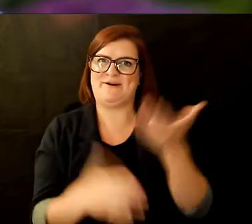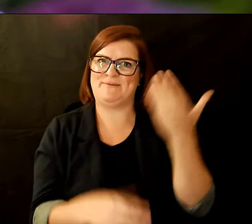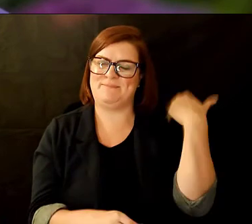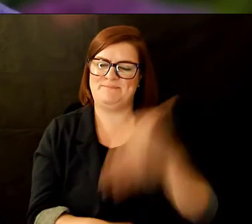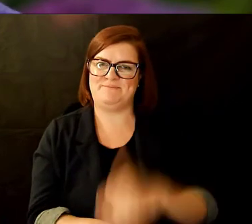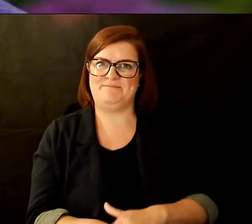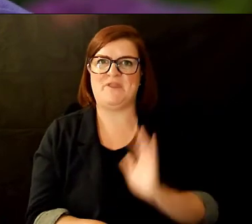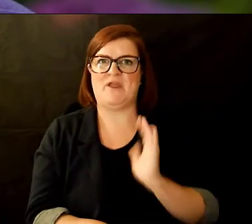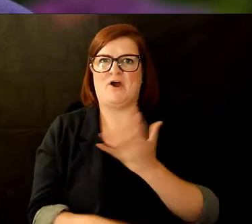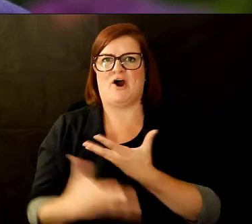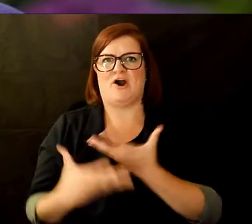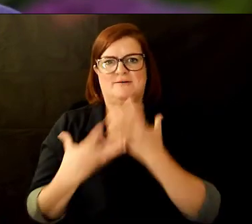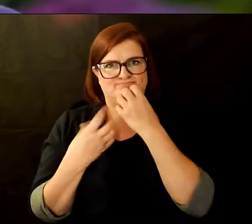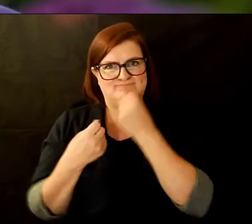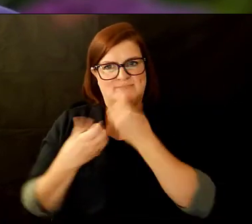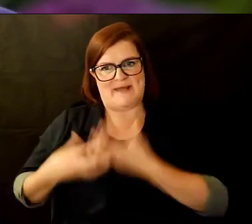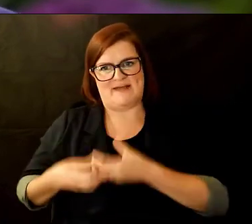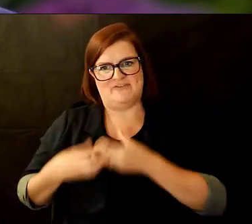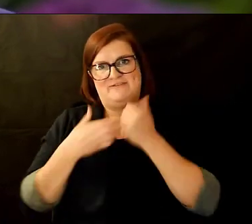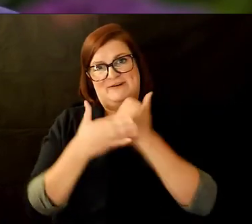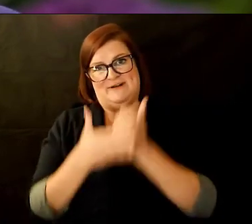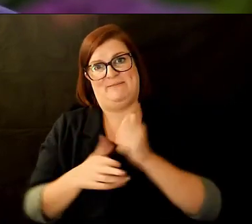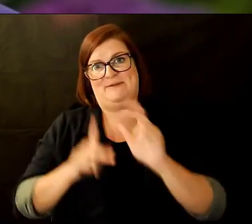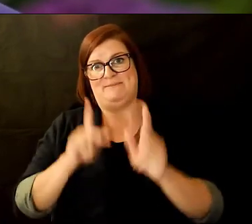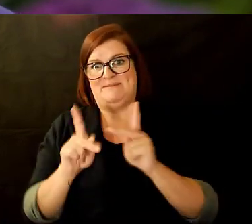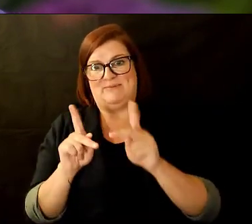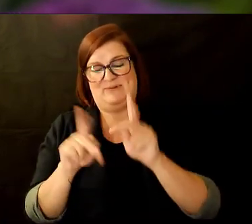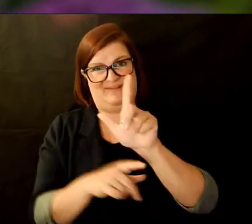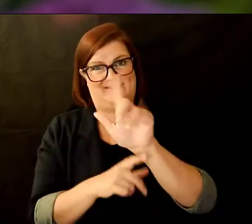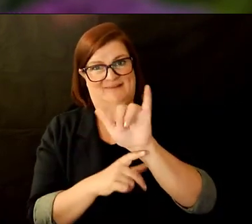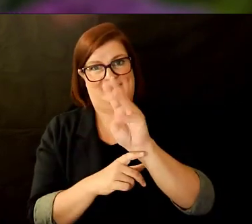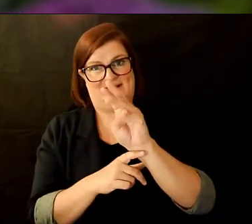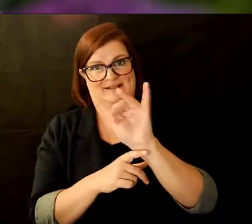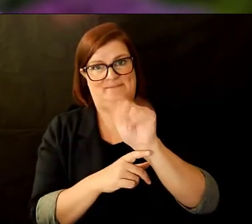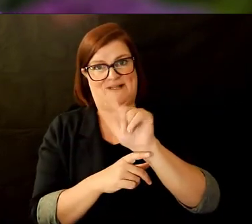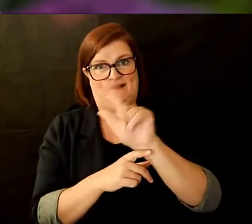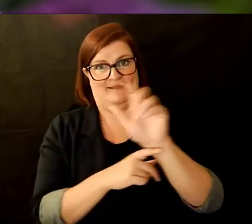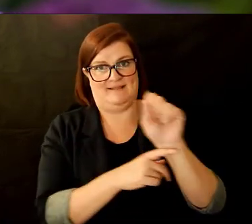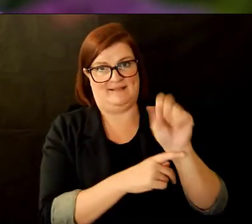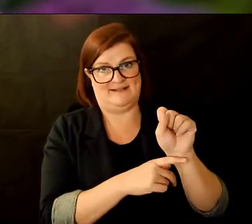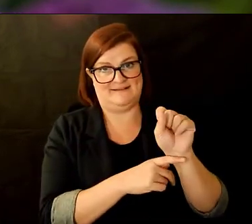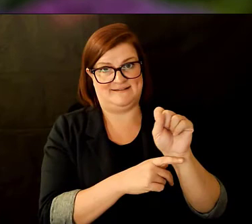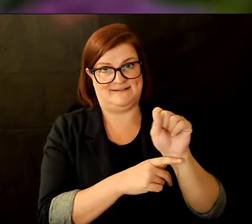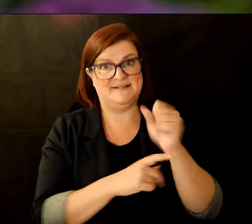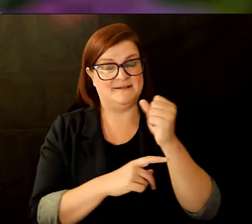So our compassion for helping people is limitless. Our resources are not.